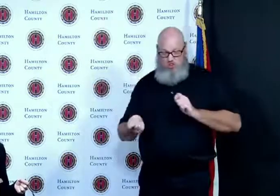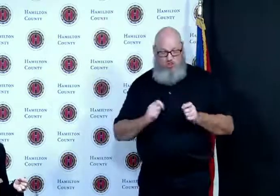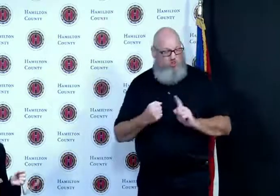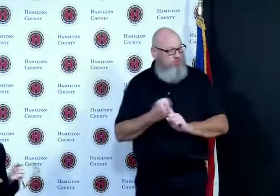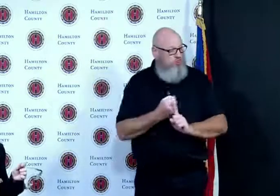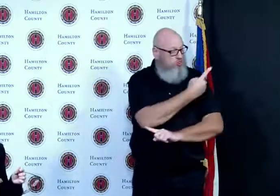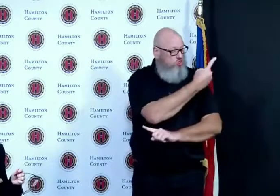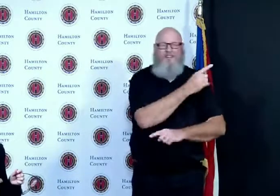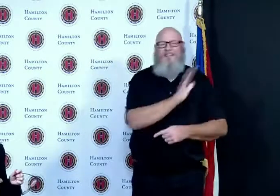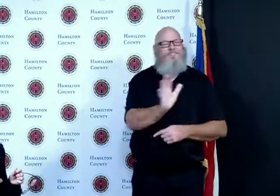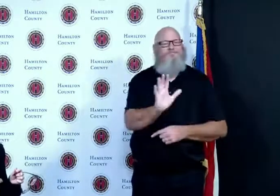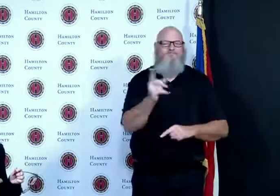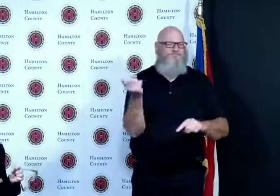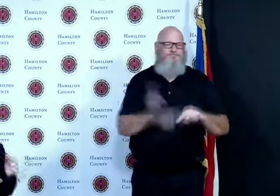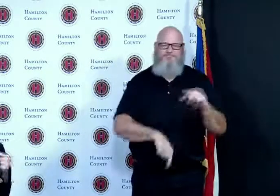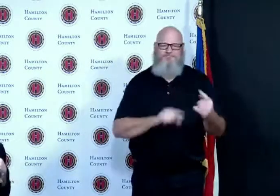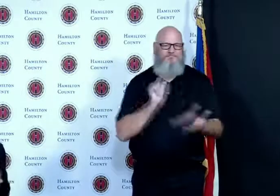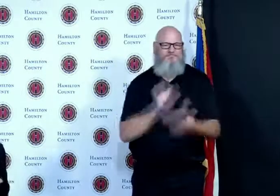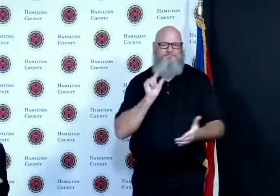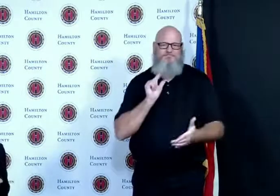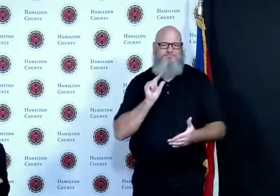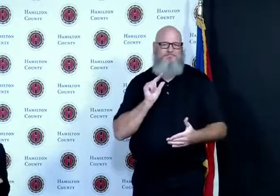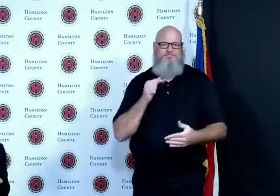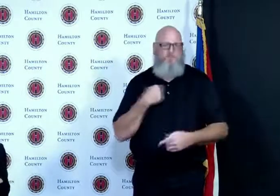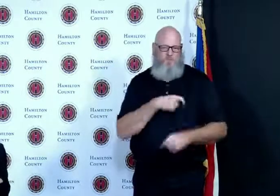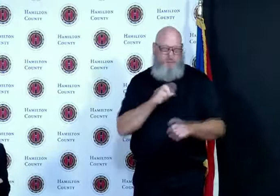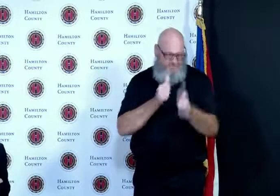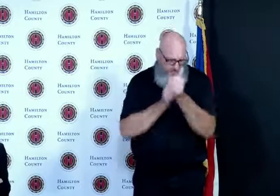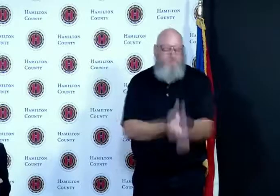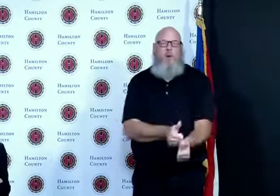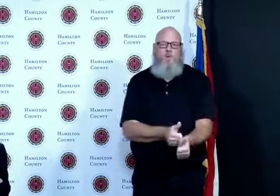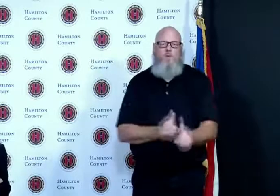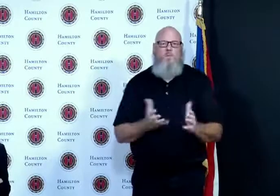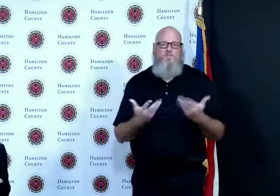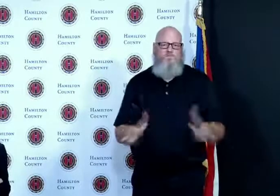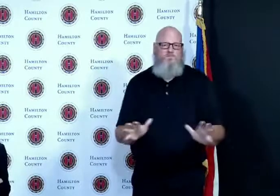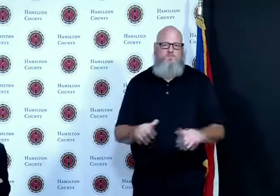so I just want to be clear on this point because I think there is some confusion and so if people do